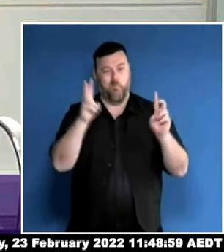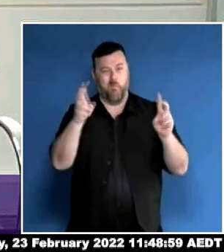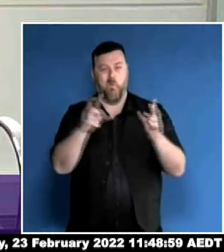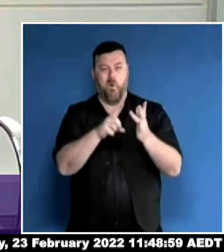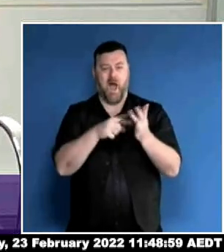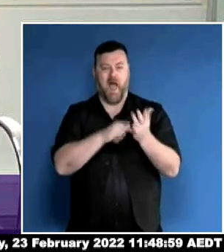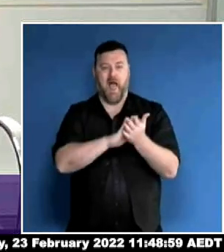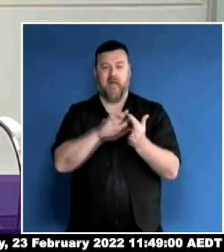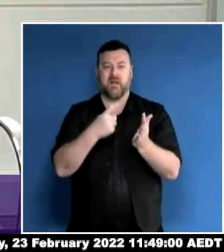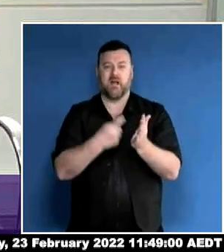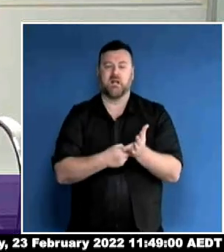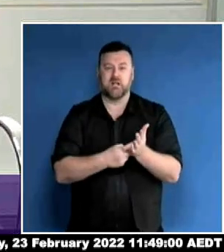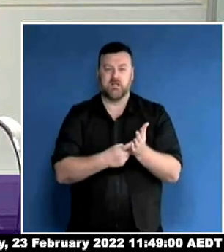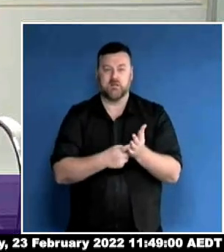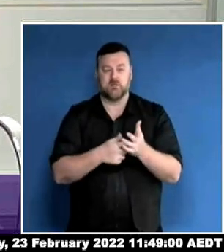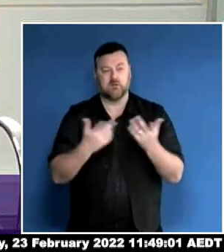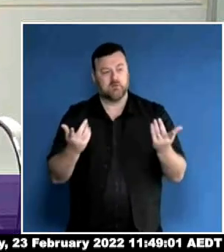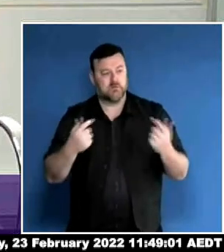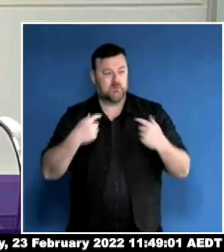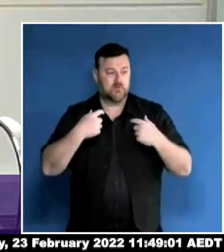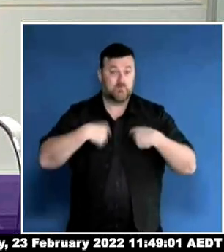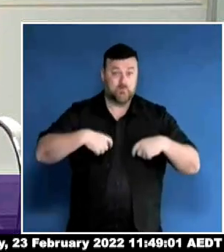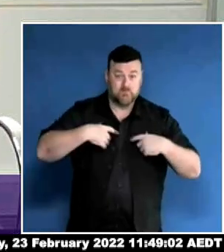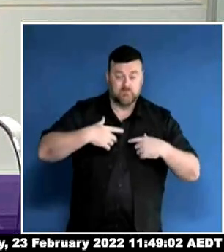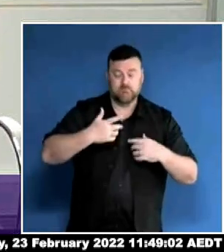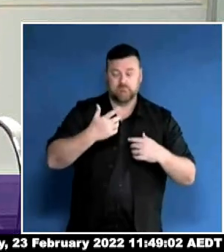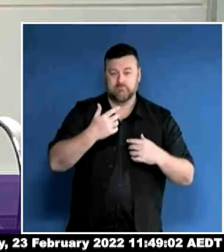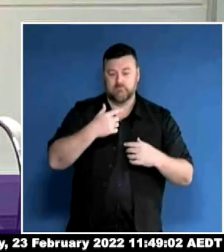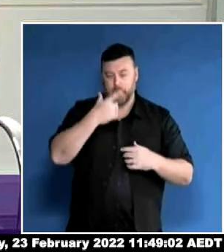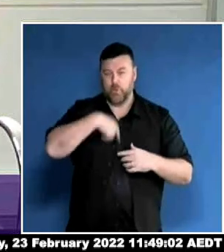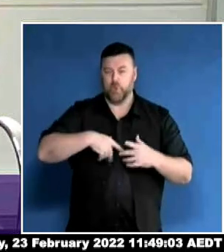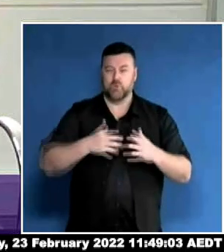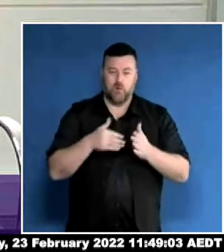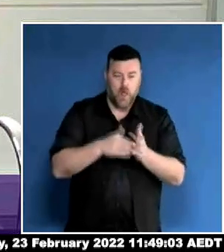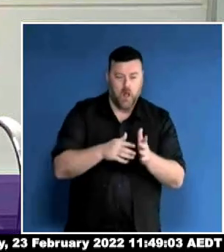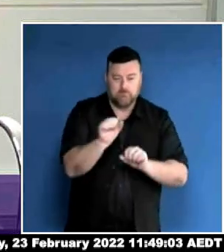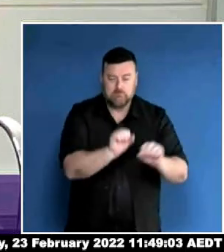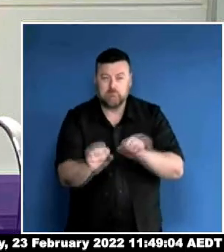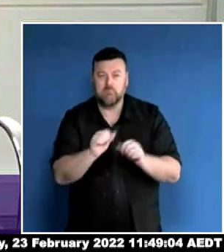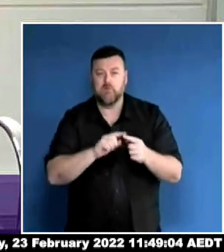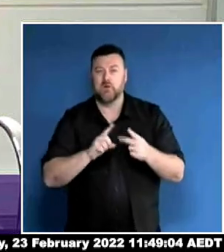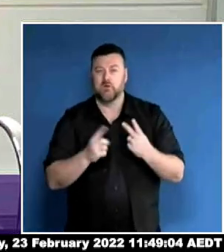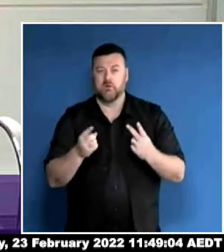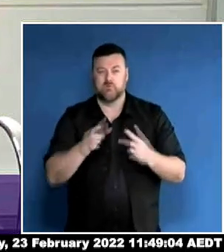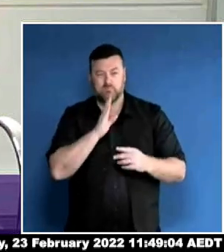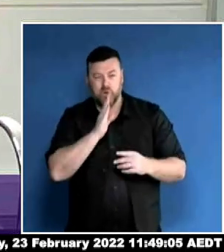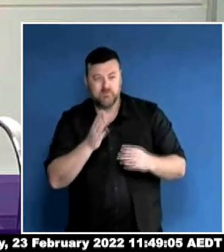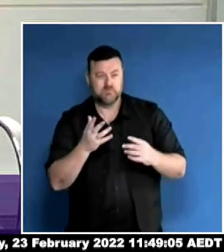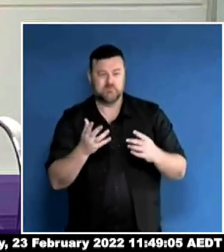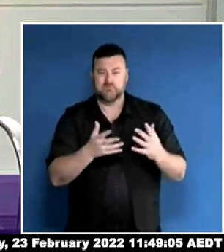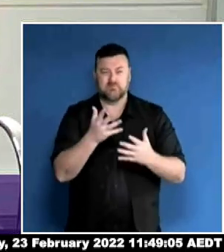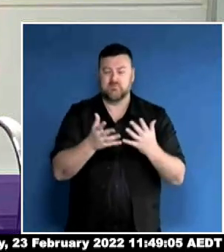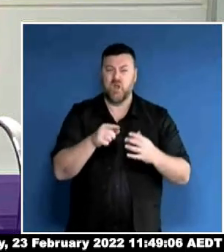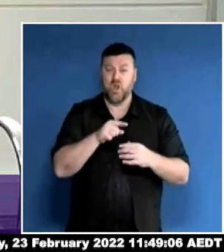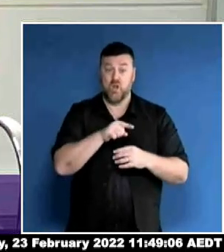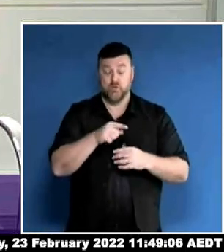and maintenance and private households. And so while those jobs are perfectly valuable and perfectly useful, they are just